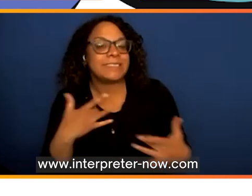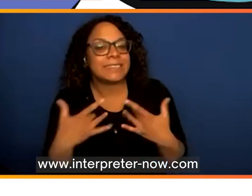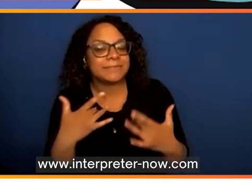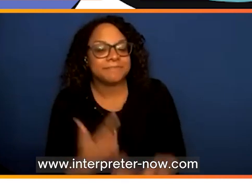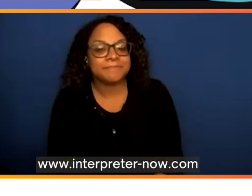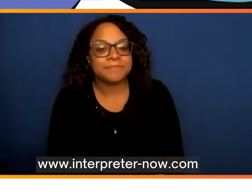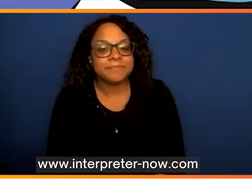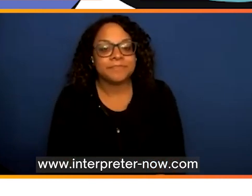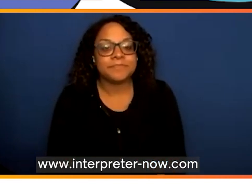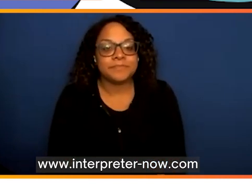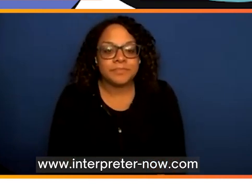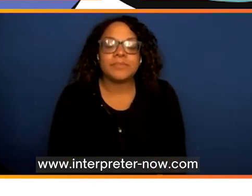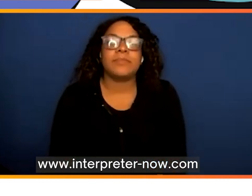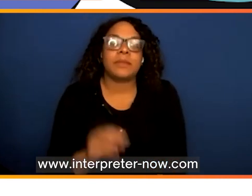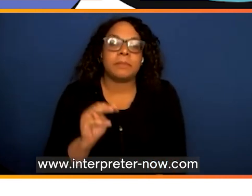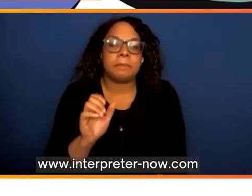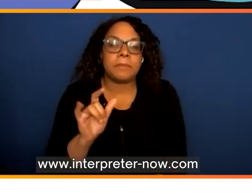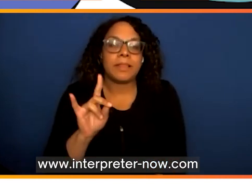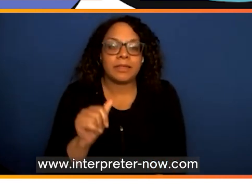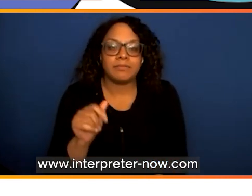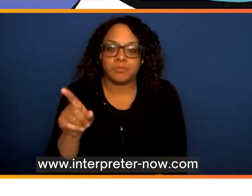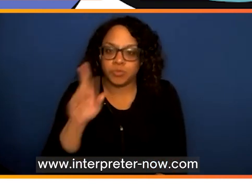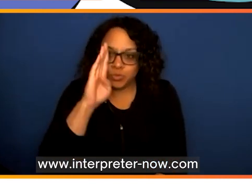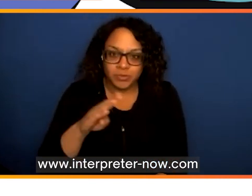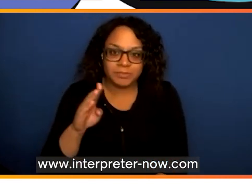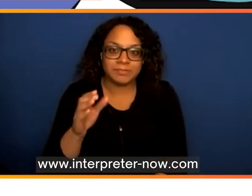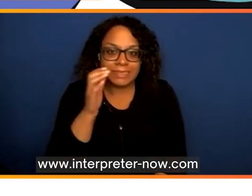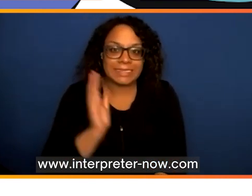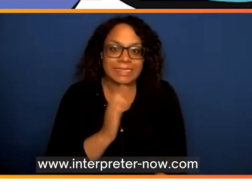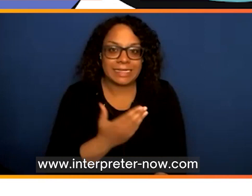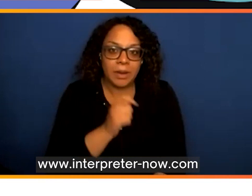Yeah. So you know, because you’ve listened to a lot of podcast episodes, you’ve